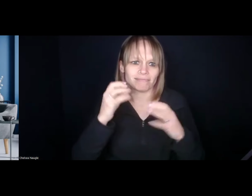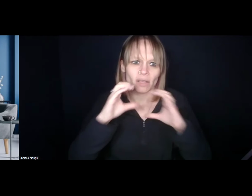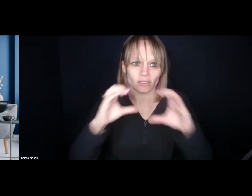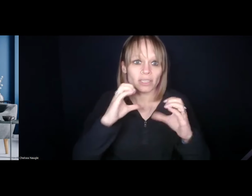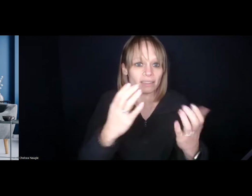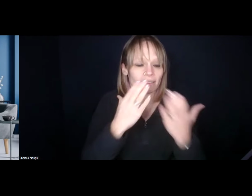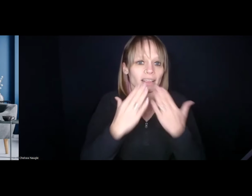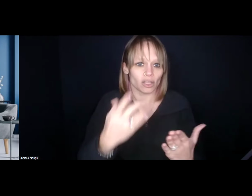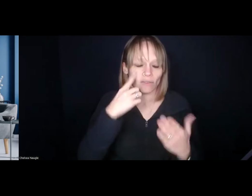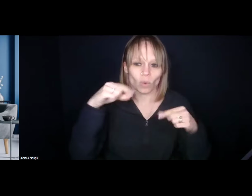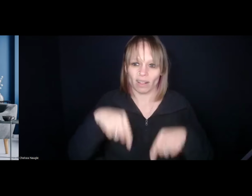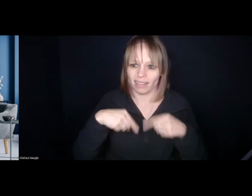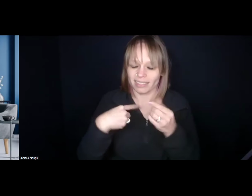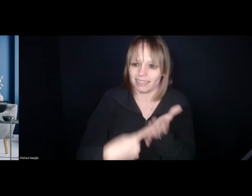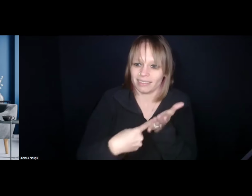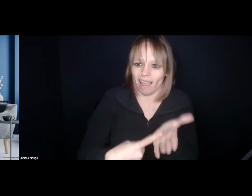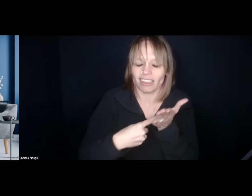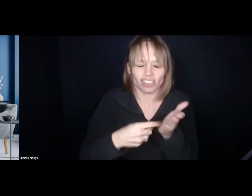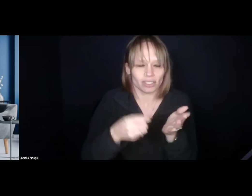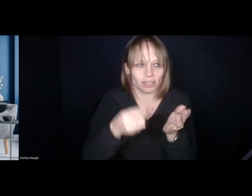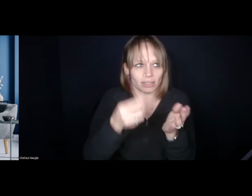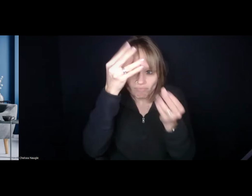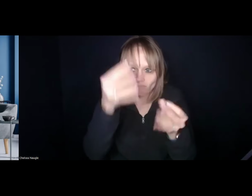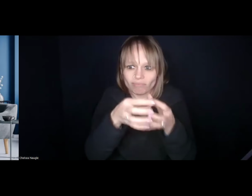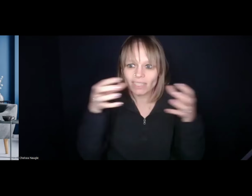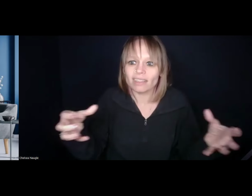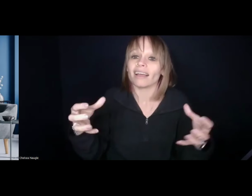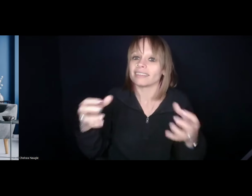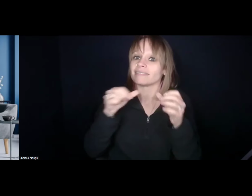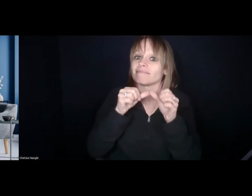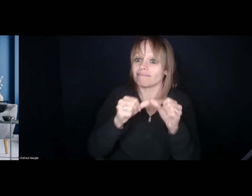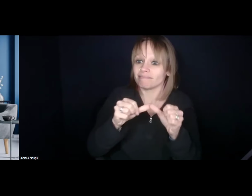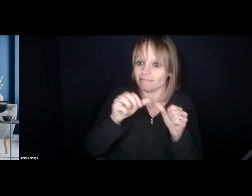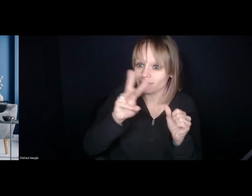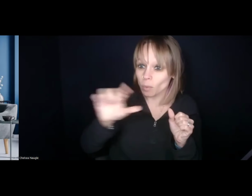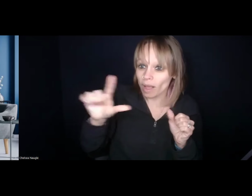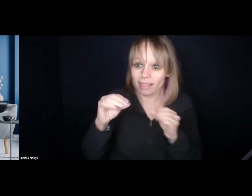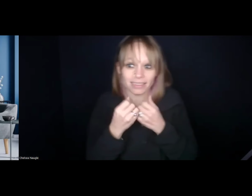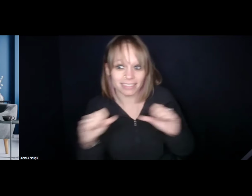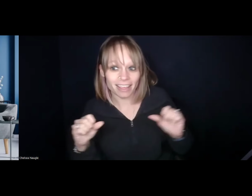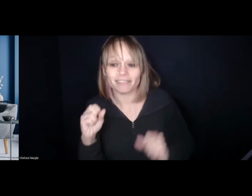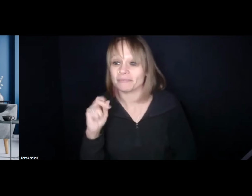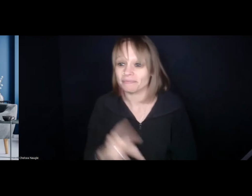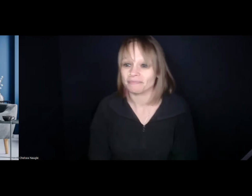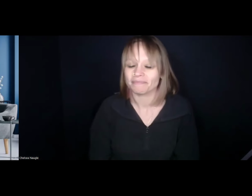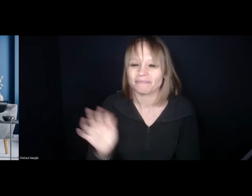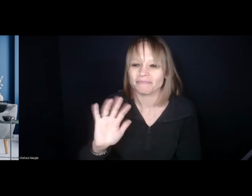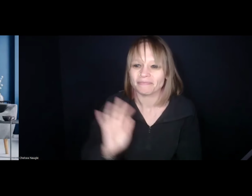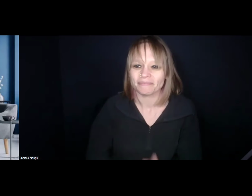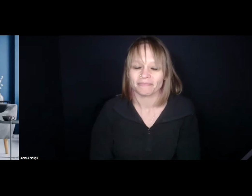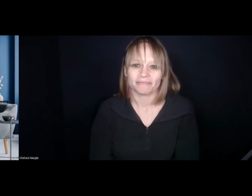conversation. Be well. Stay safe everyone.